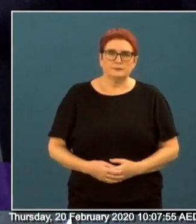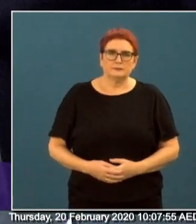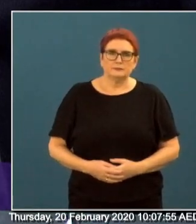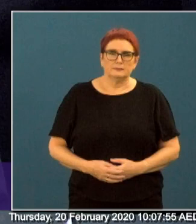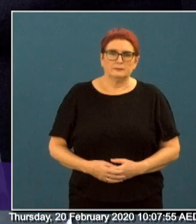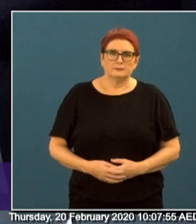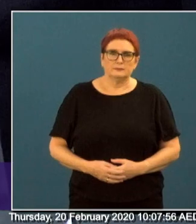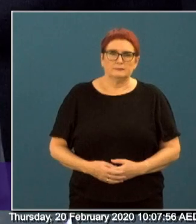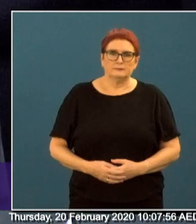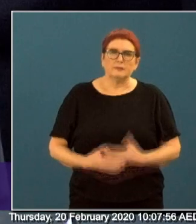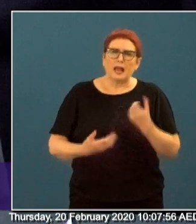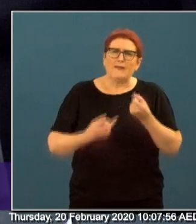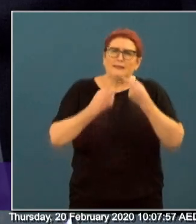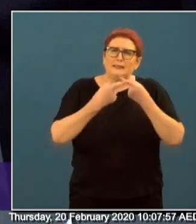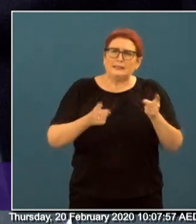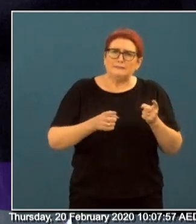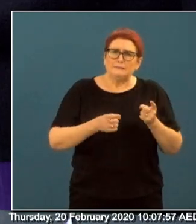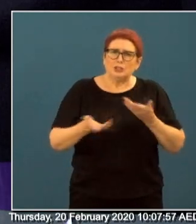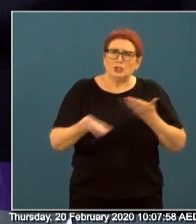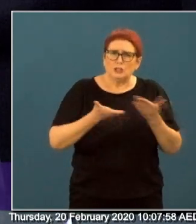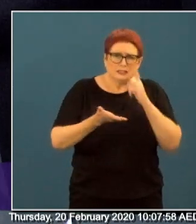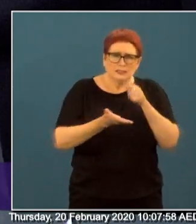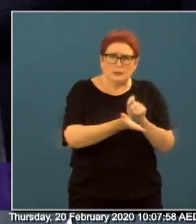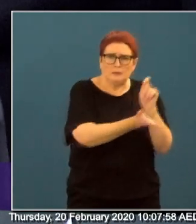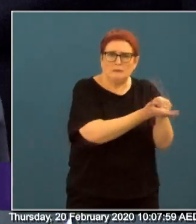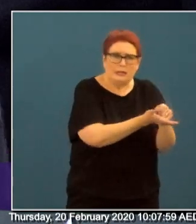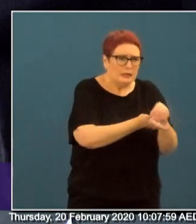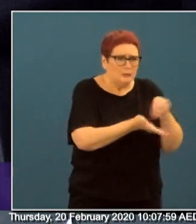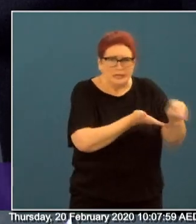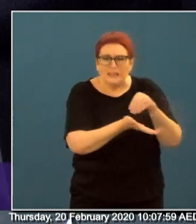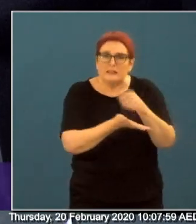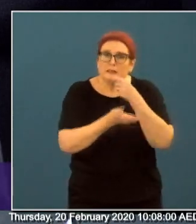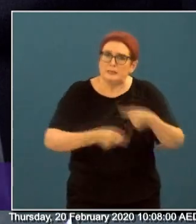for different services is something of a challenge, to put it mildly.